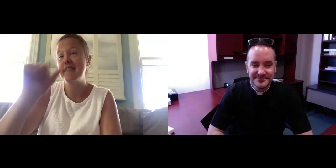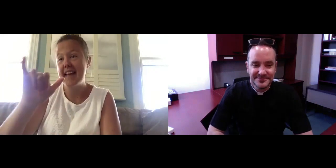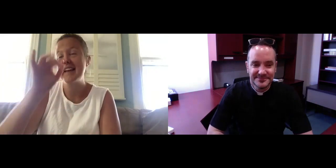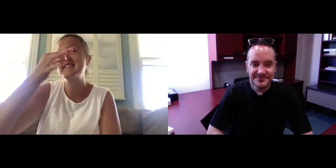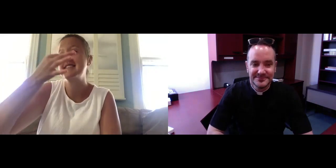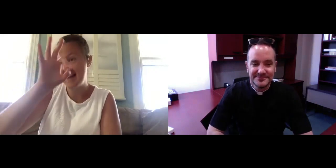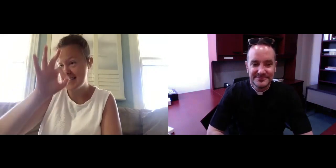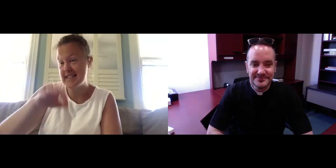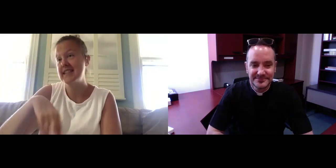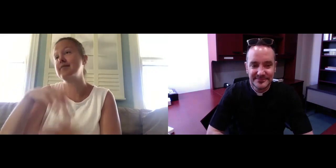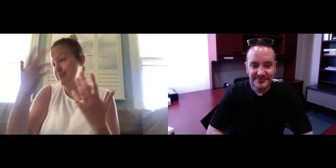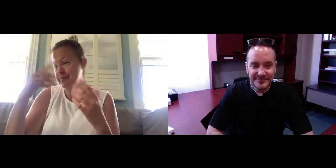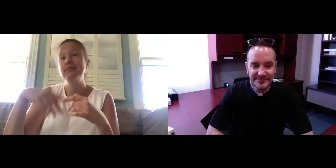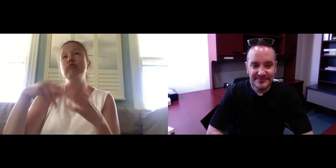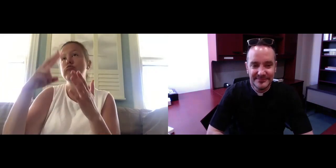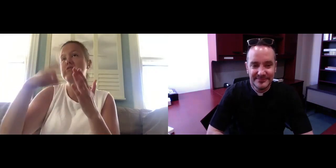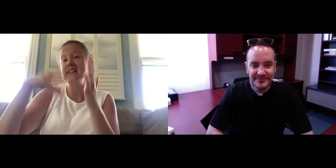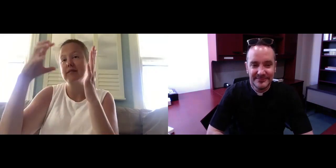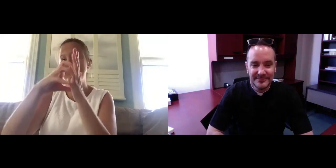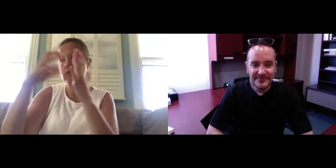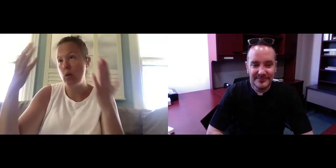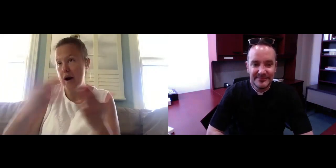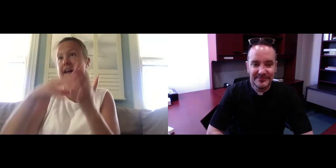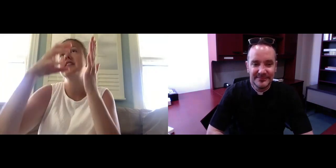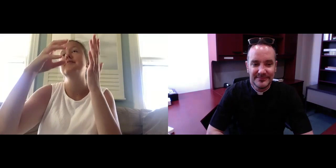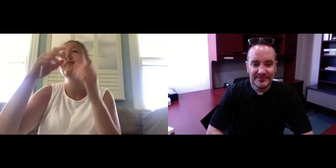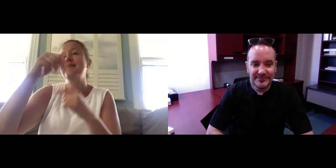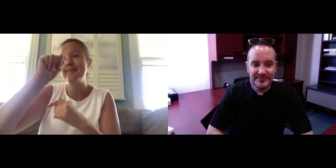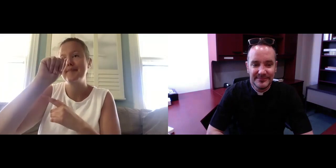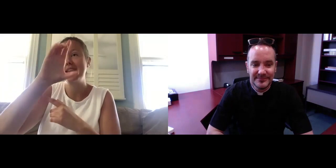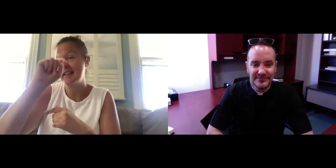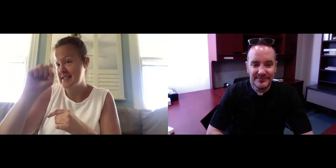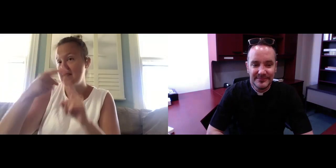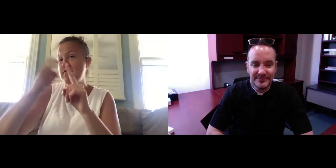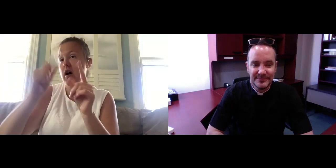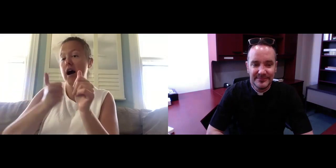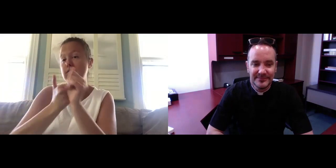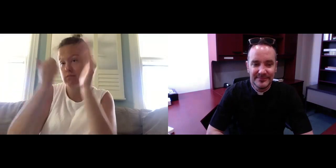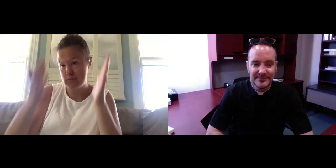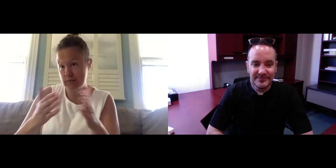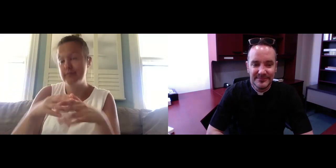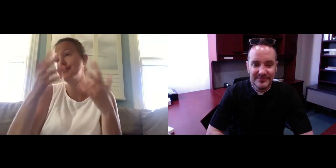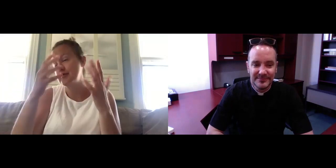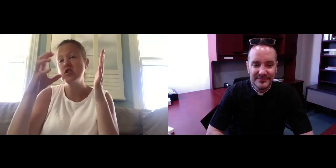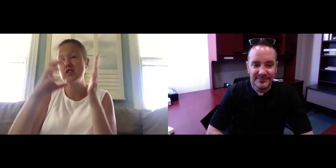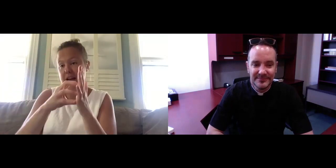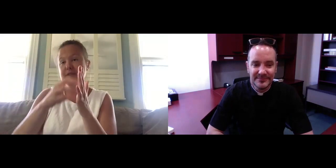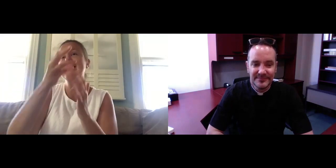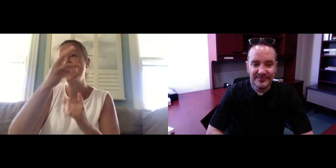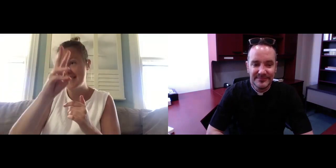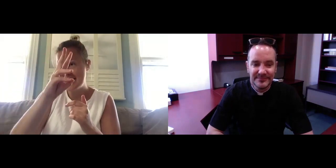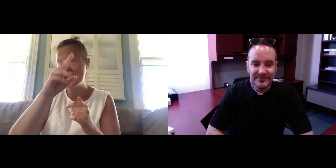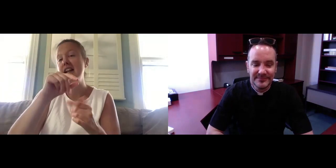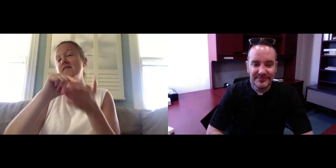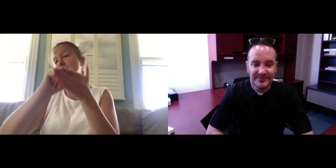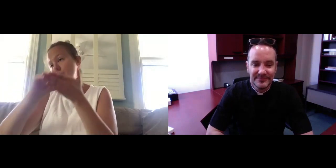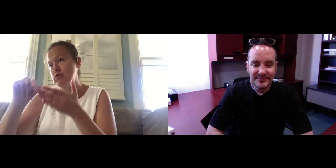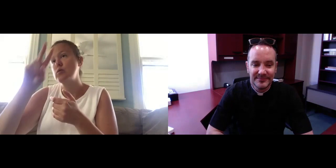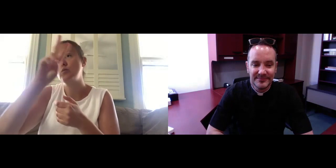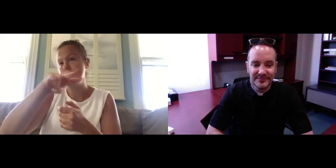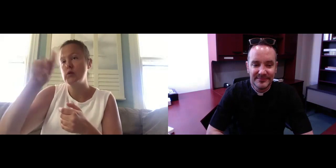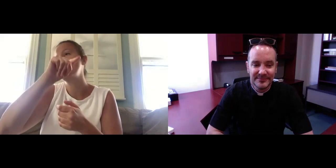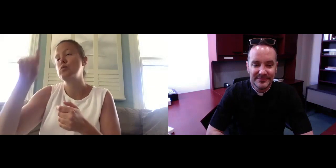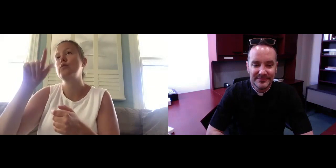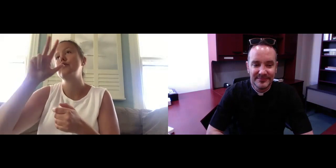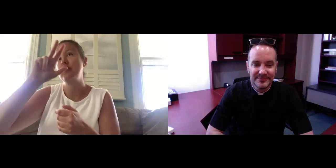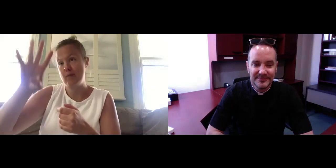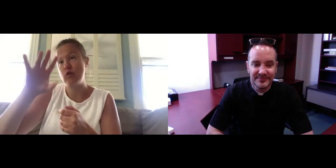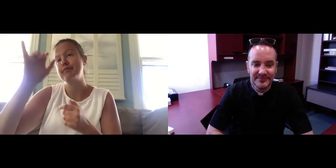(Rachael): This reading is taken from the Acts of the Apostles 16: 22-34.